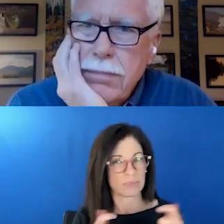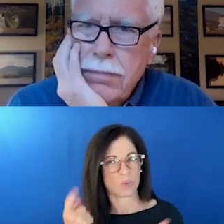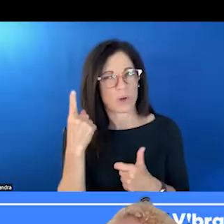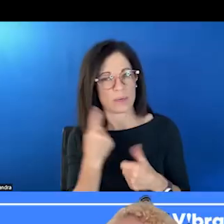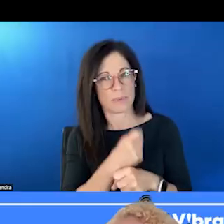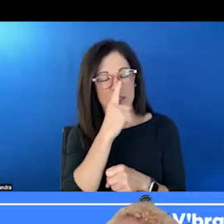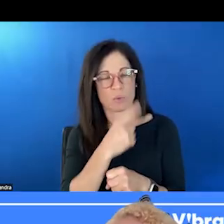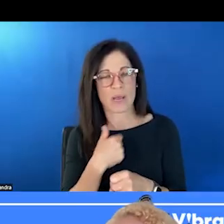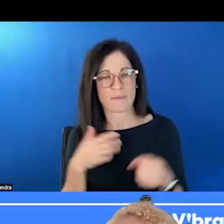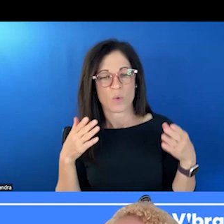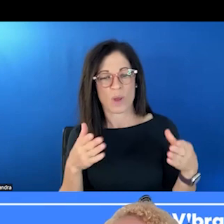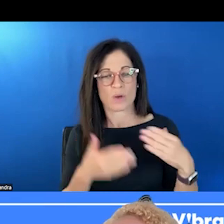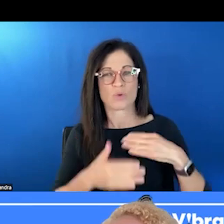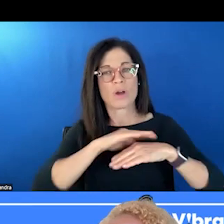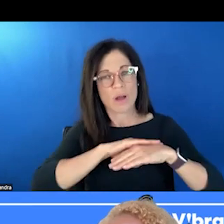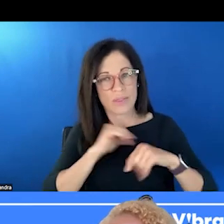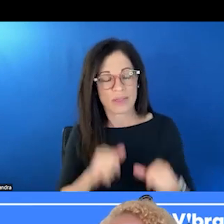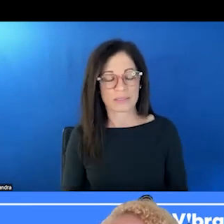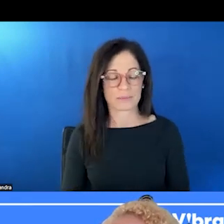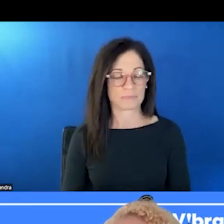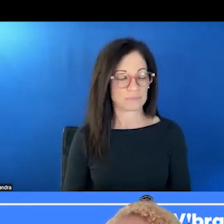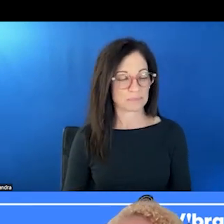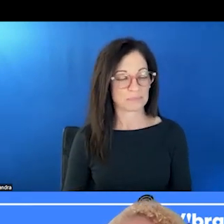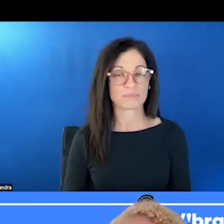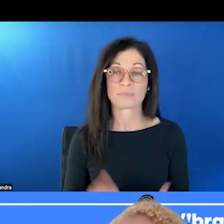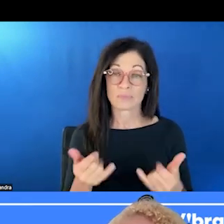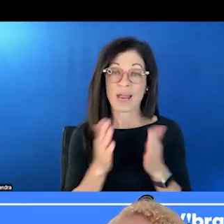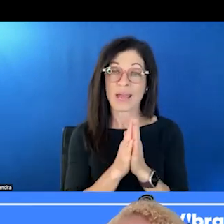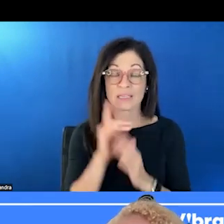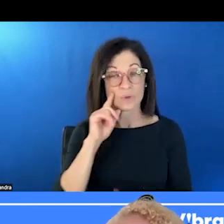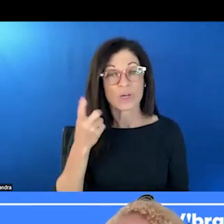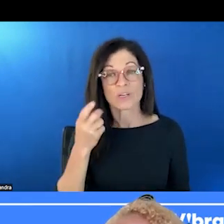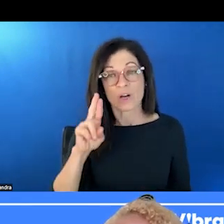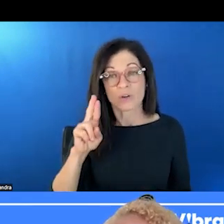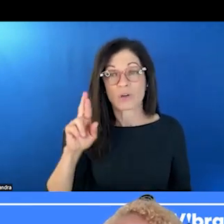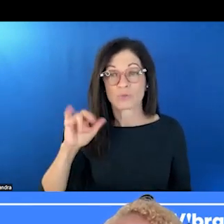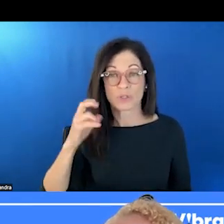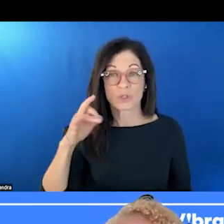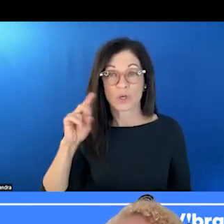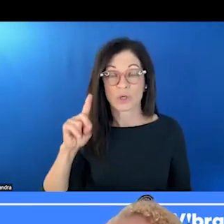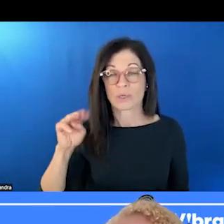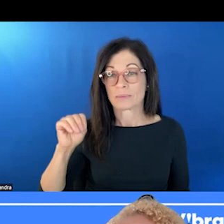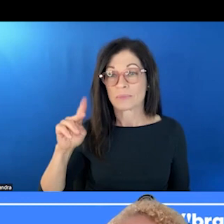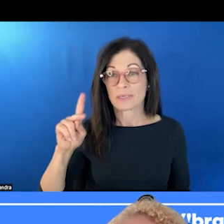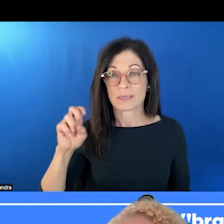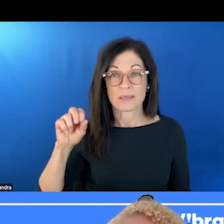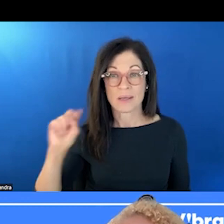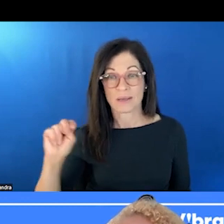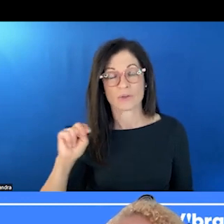I AM GOING TO ASK FOR DOCTOR RICHARD MCKEON TO SHARE THOUGHTS THAT HE MAY HAVE.